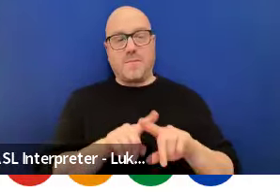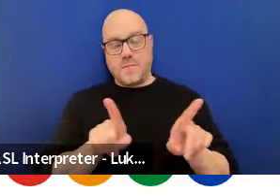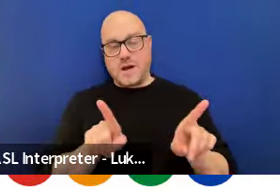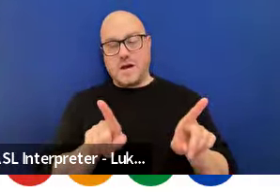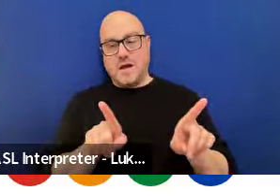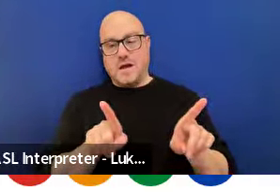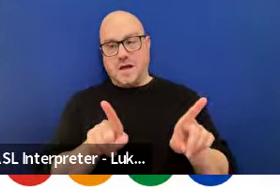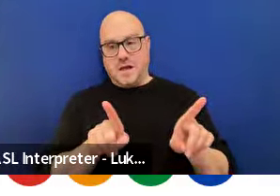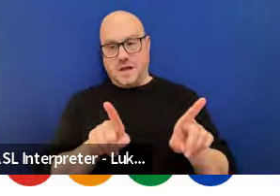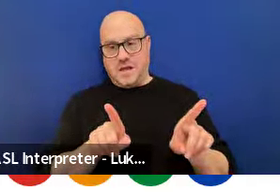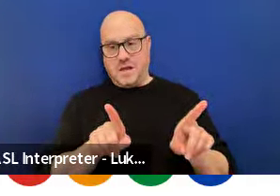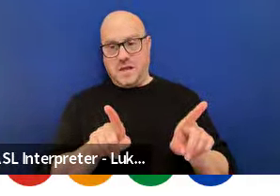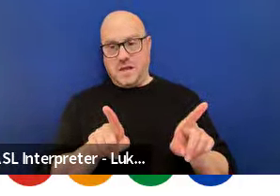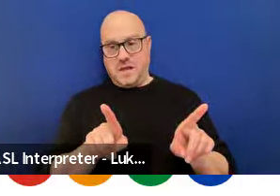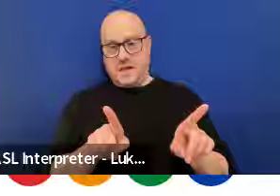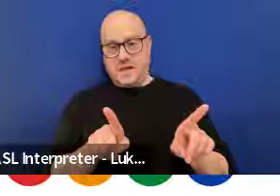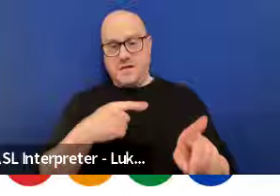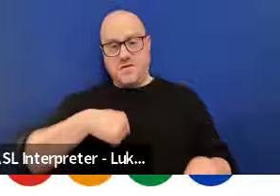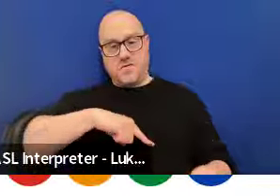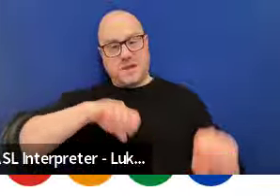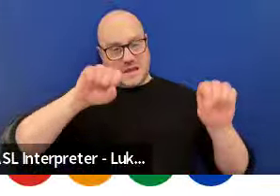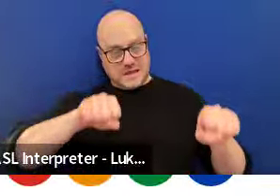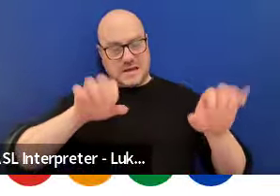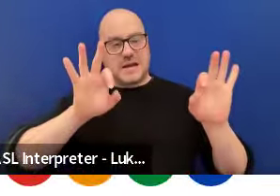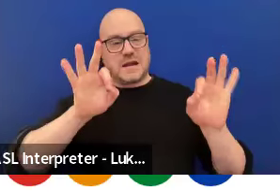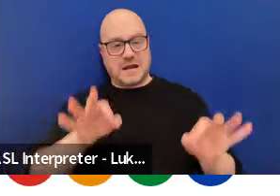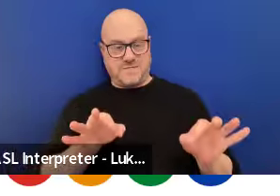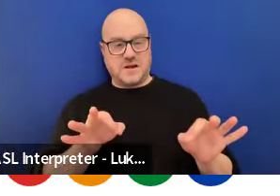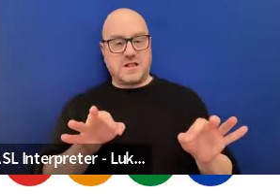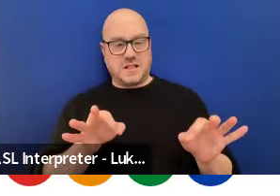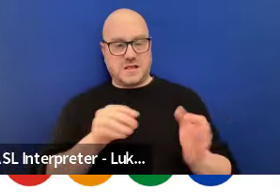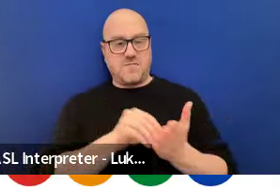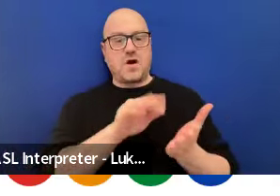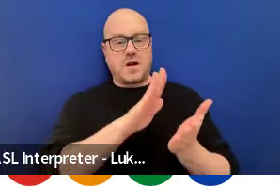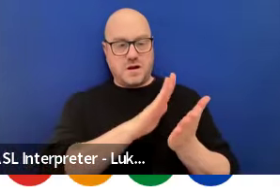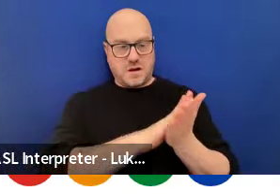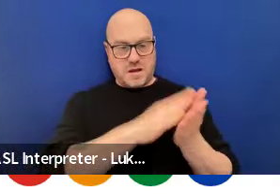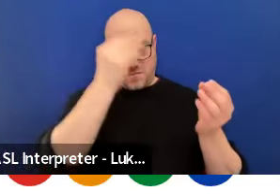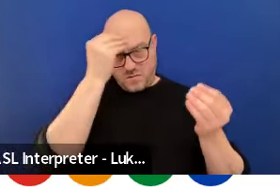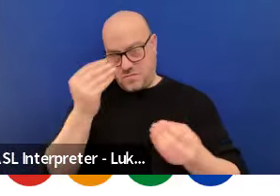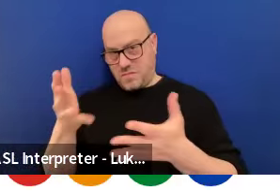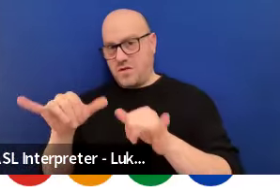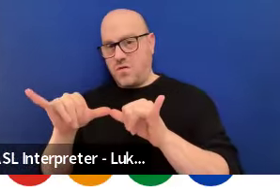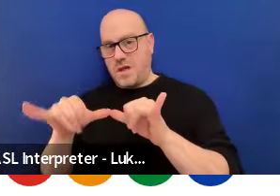WHERE FOLKS CAN ACTUALLY KEEP WARM.